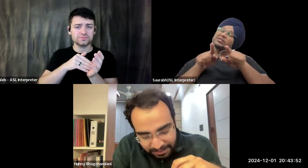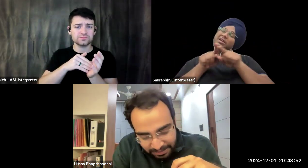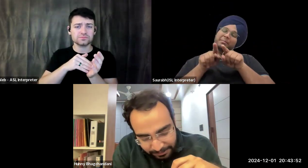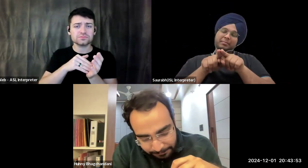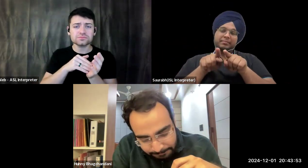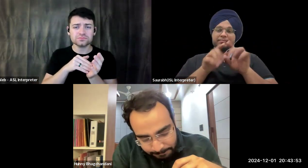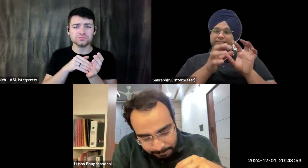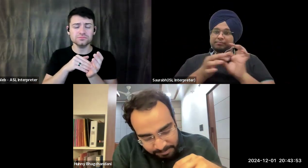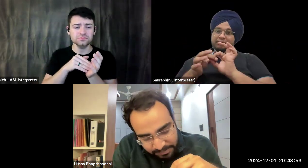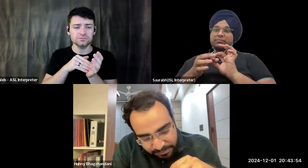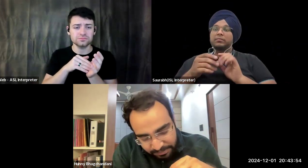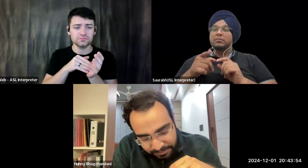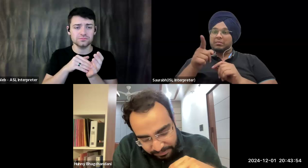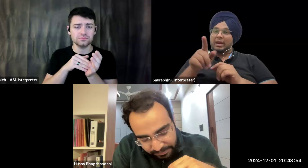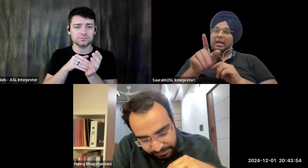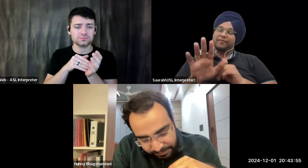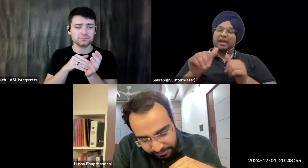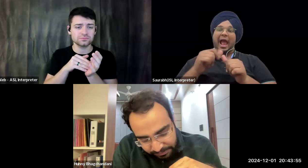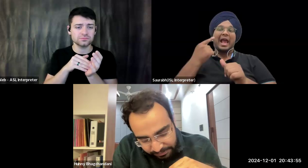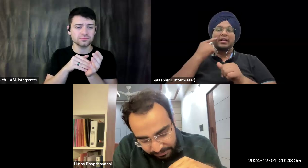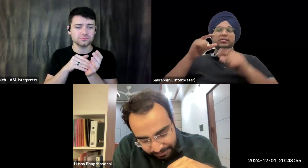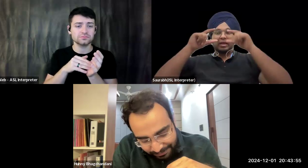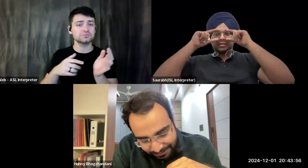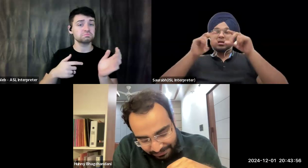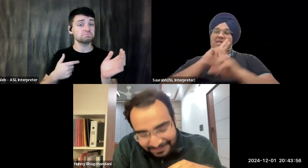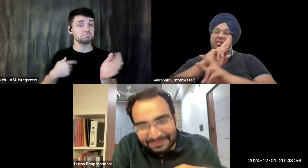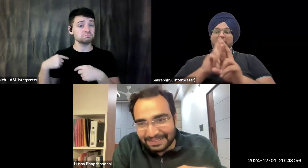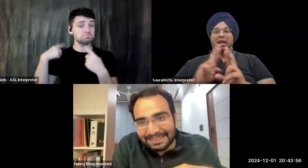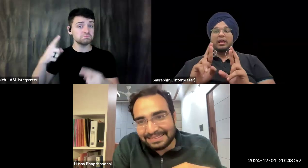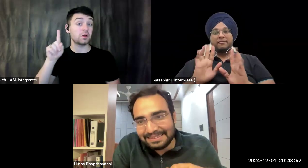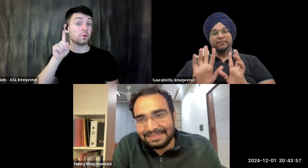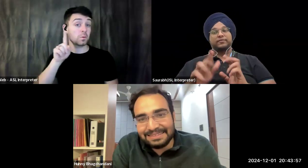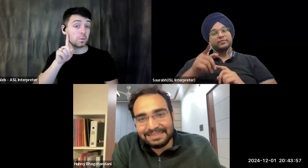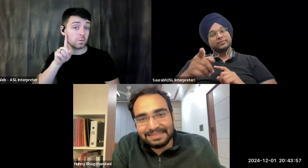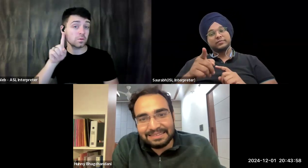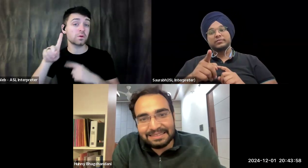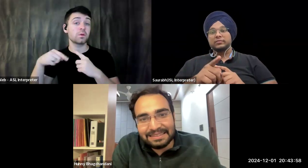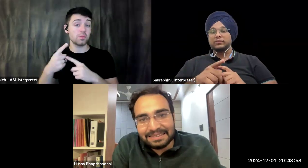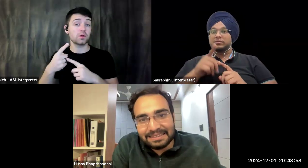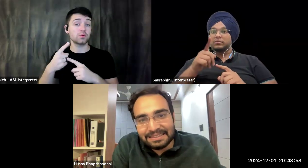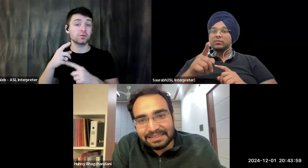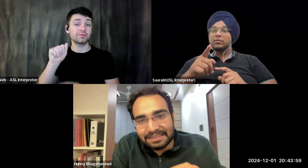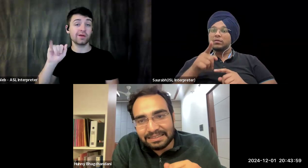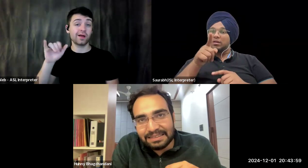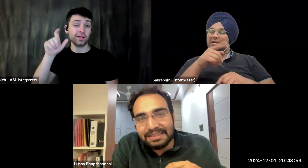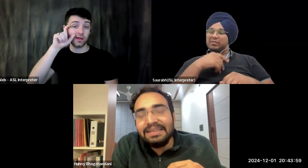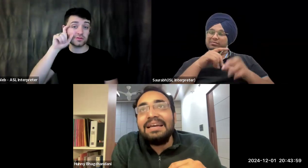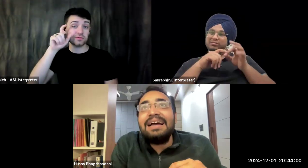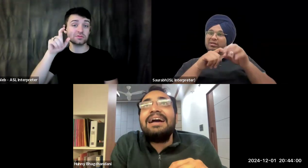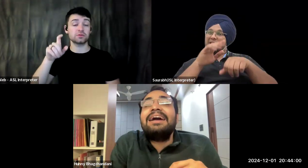[Saurabh speaking] I have heard about this AI glasses, but I have not explored this so far. Do you have Experience Centre in Bangalore? I stay in Bangalore.